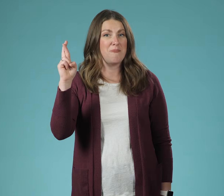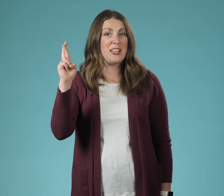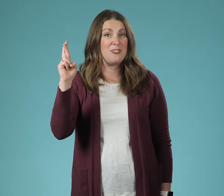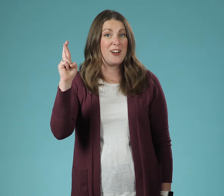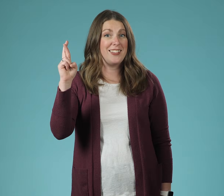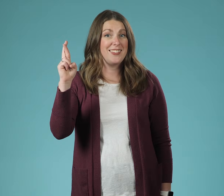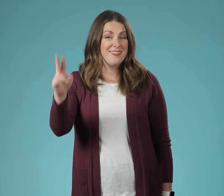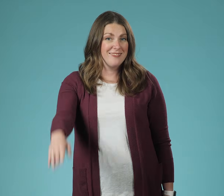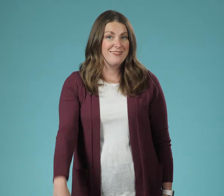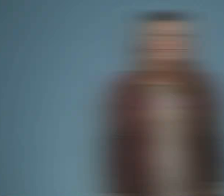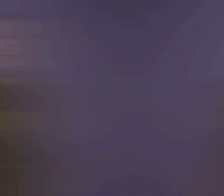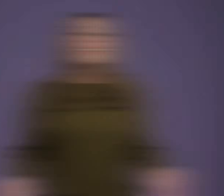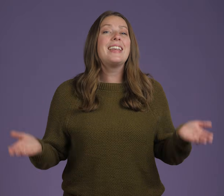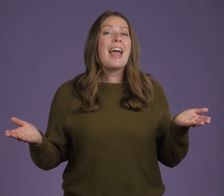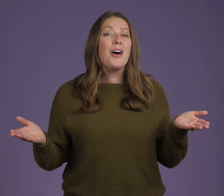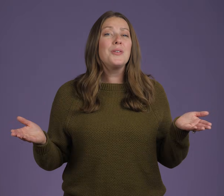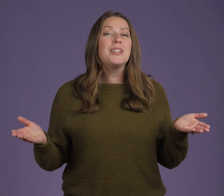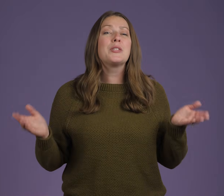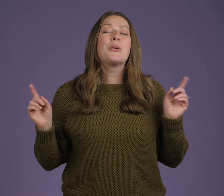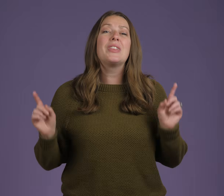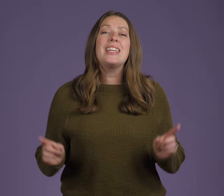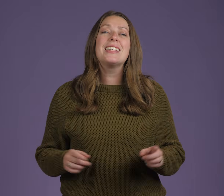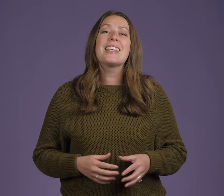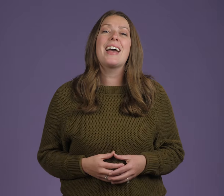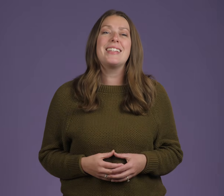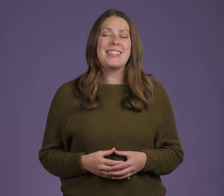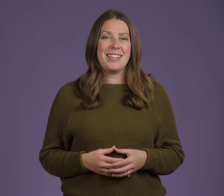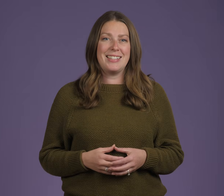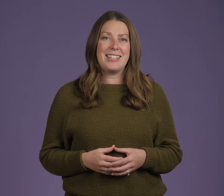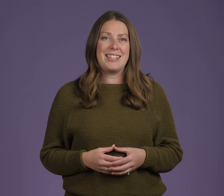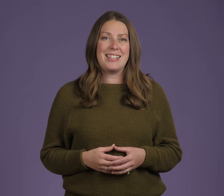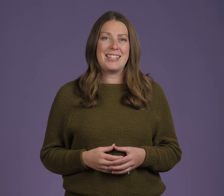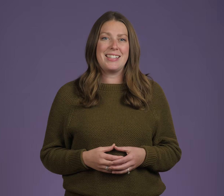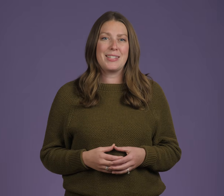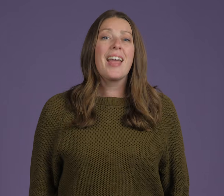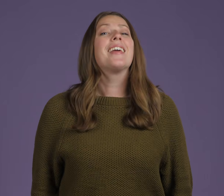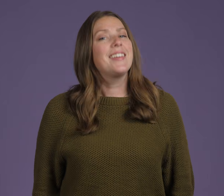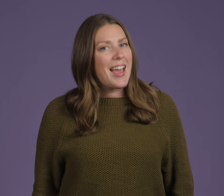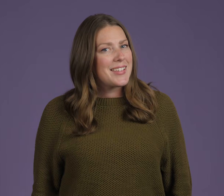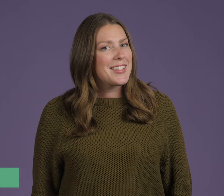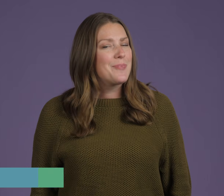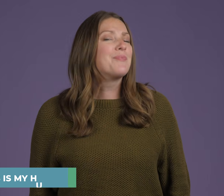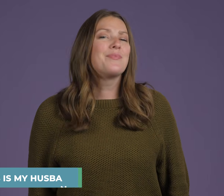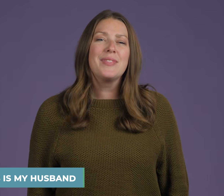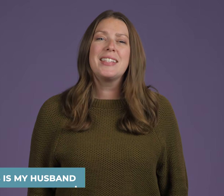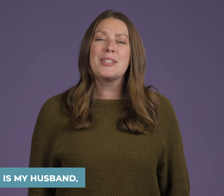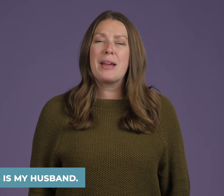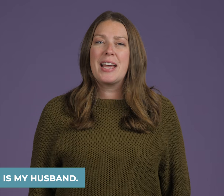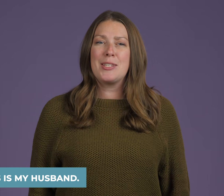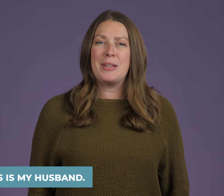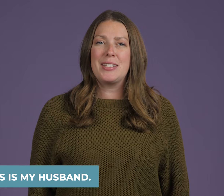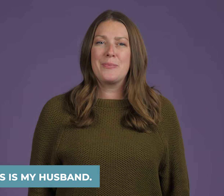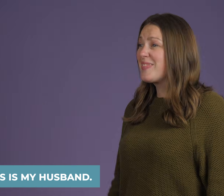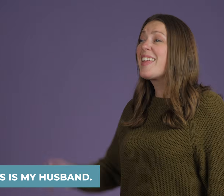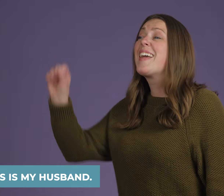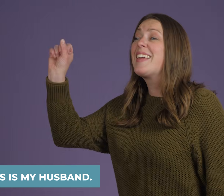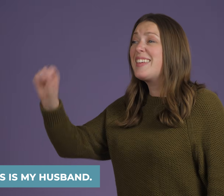Best friend. Now let's put these signs into sentences. Yes. This is my husband.